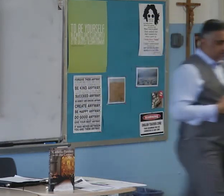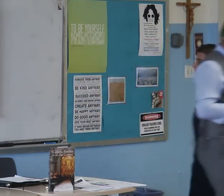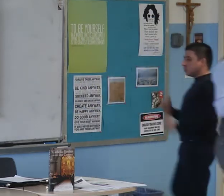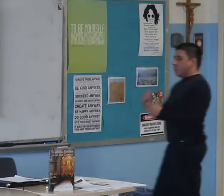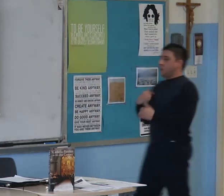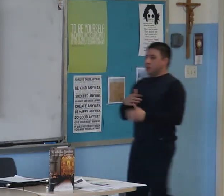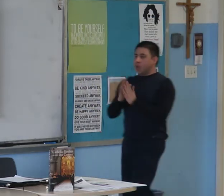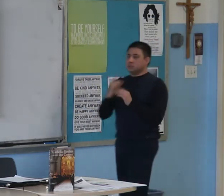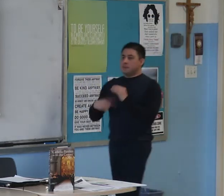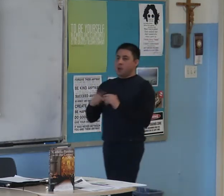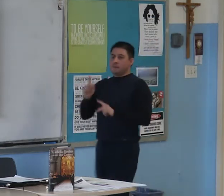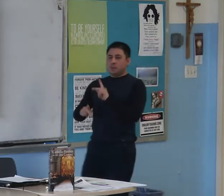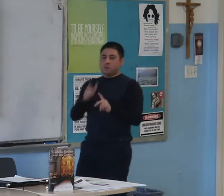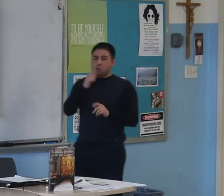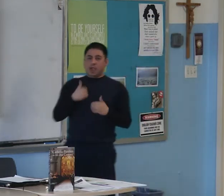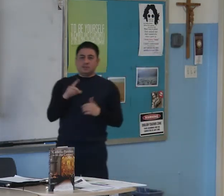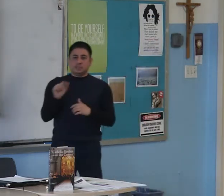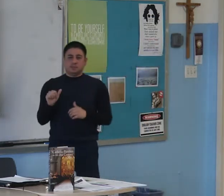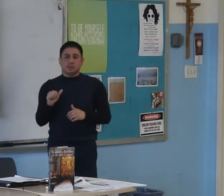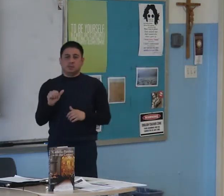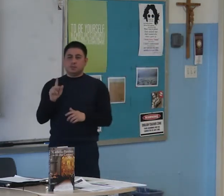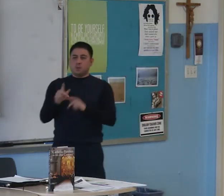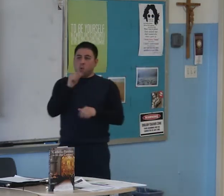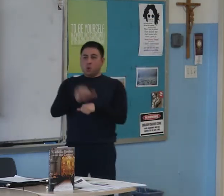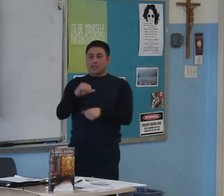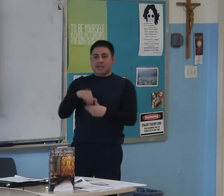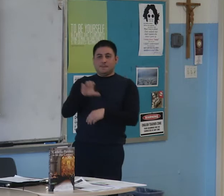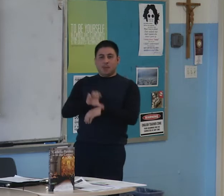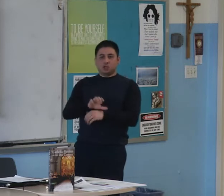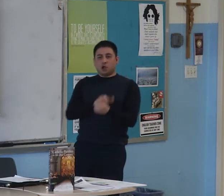about people with disabilities who work in the parish, are there volunteers with